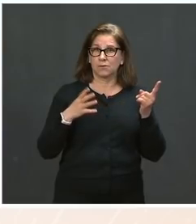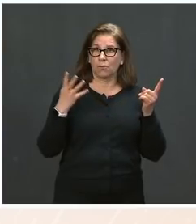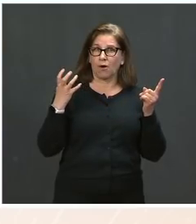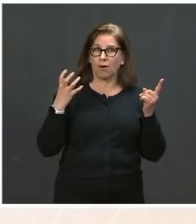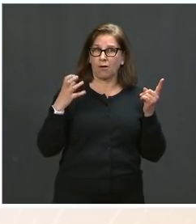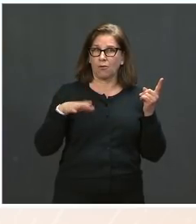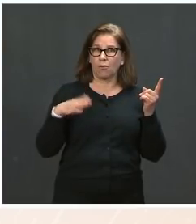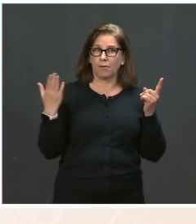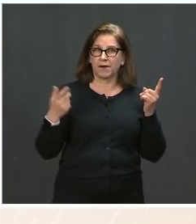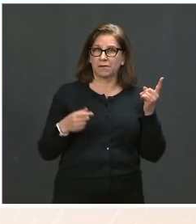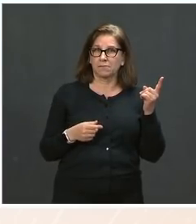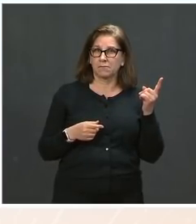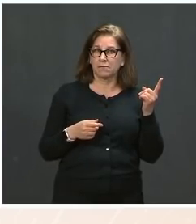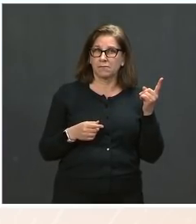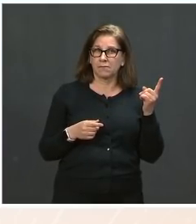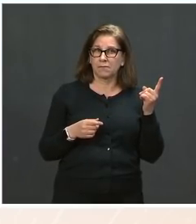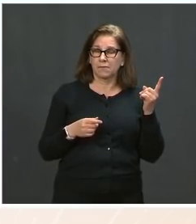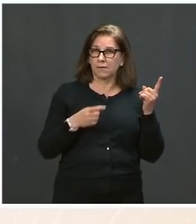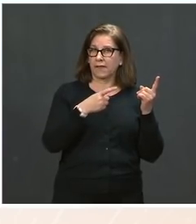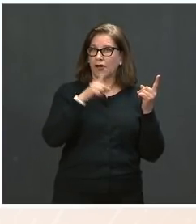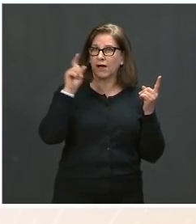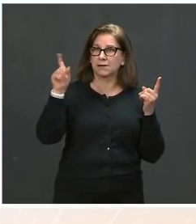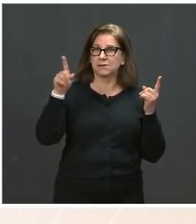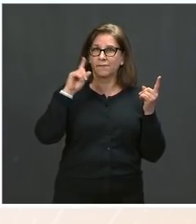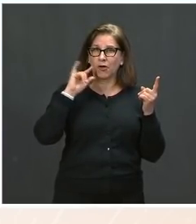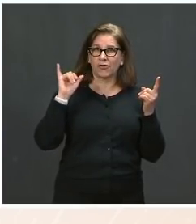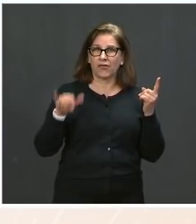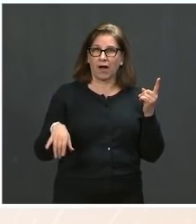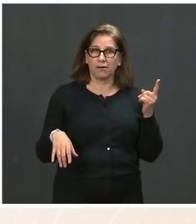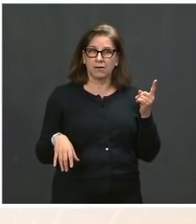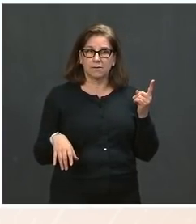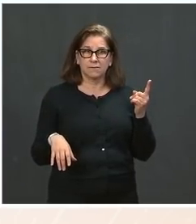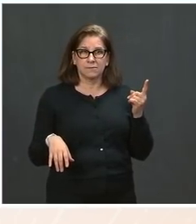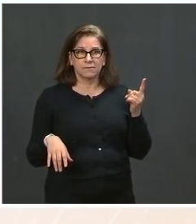vaccinated individuals to be able to cruise. So that's where the July 4th date comes from.